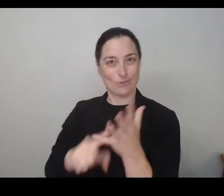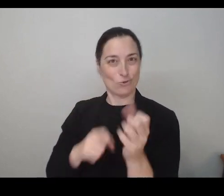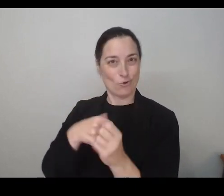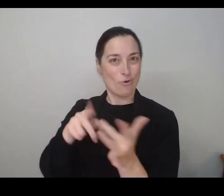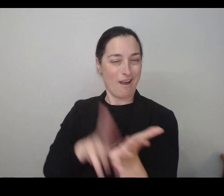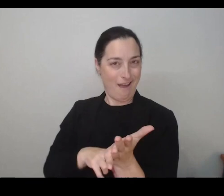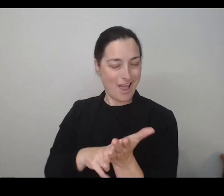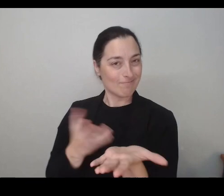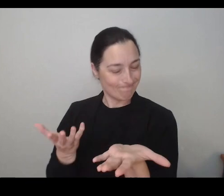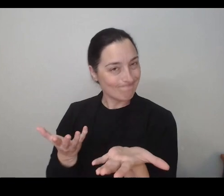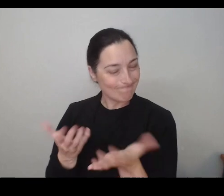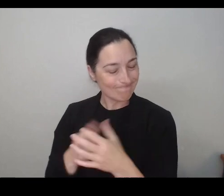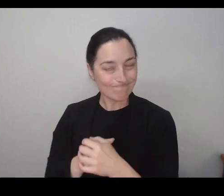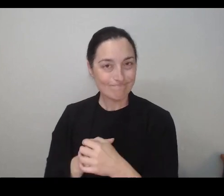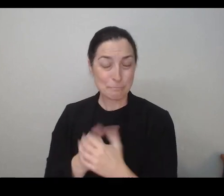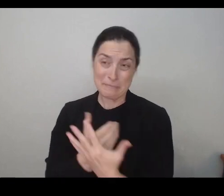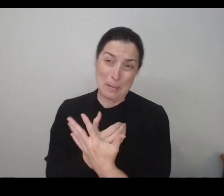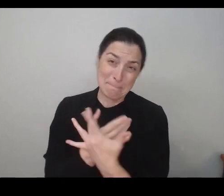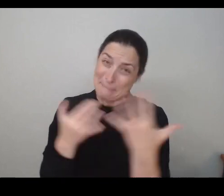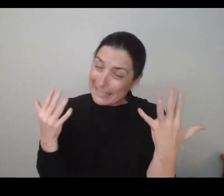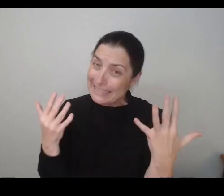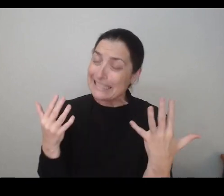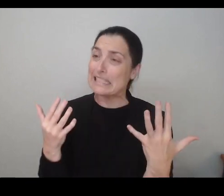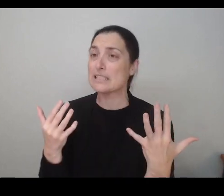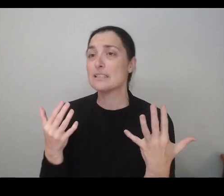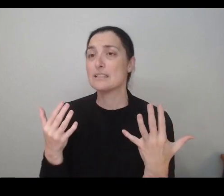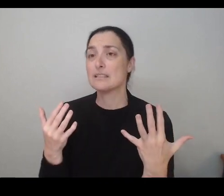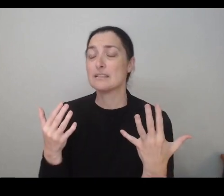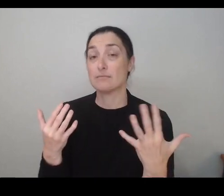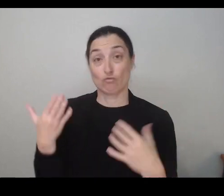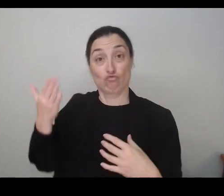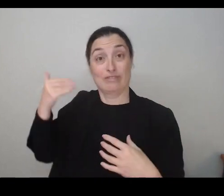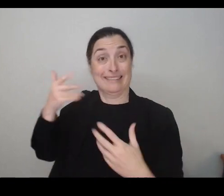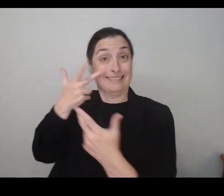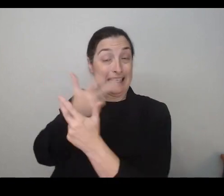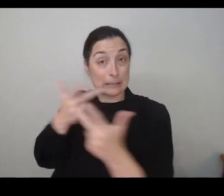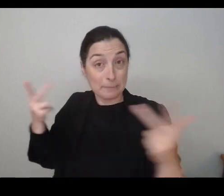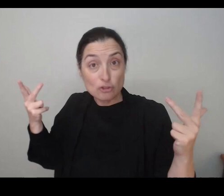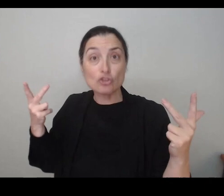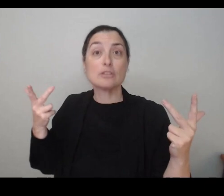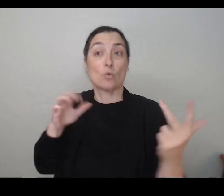And many, I mean, in many recent exhibitions or publications, you know,